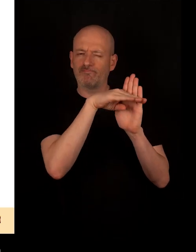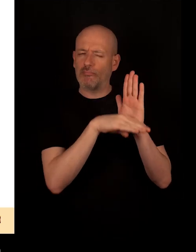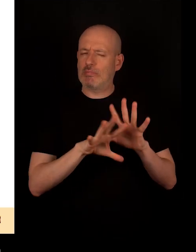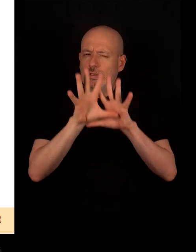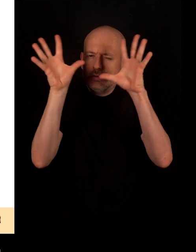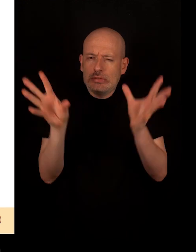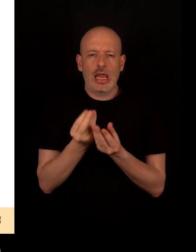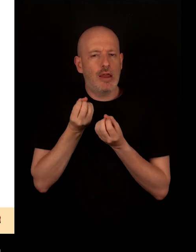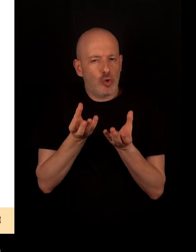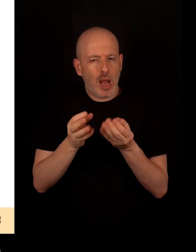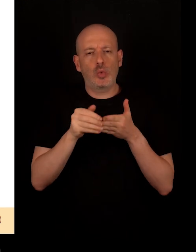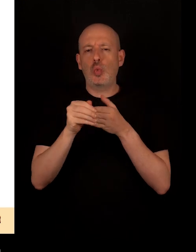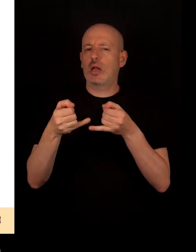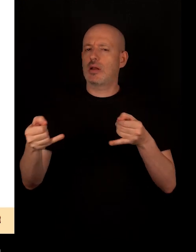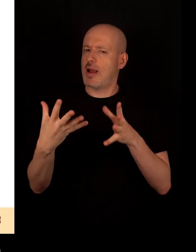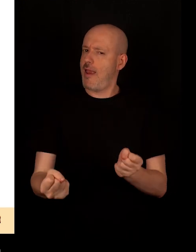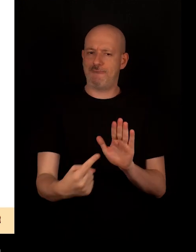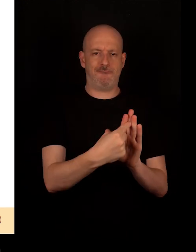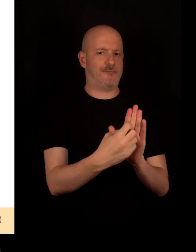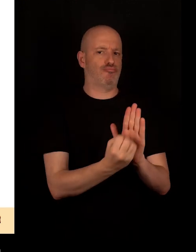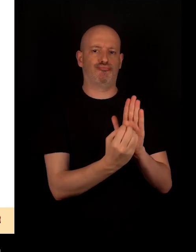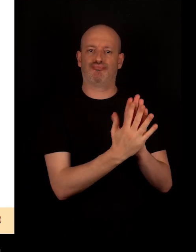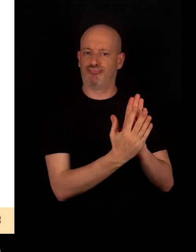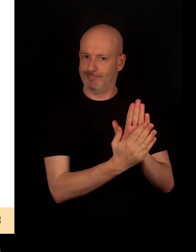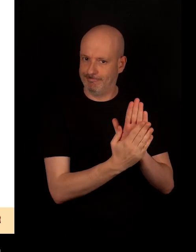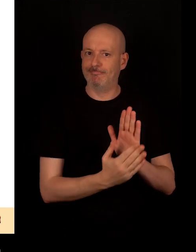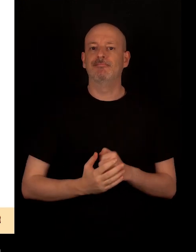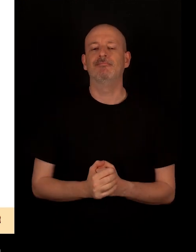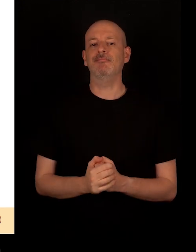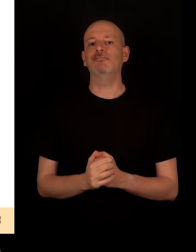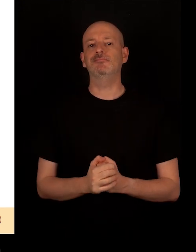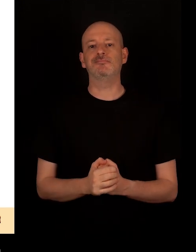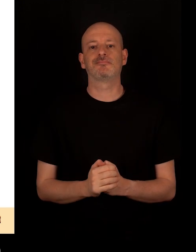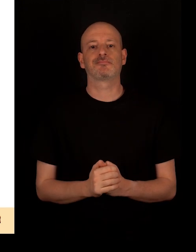This is where we have all the information and all the the guidelines.